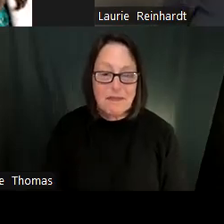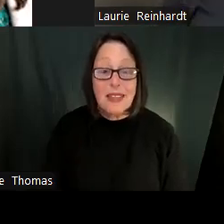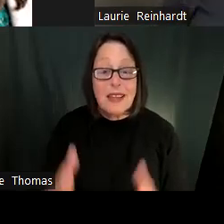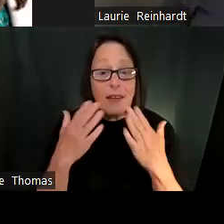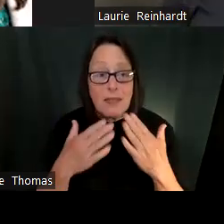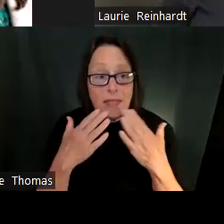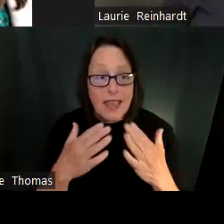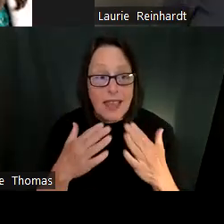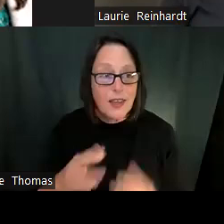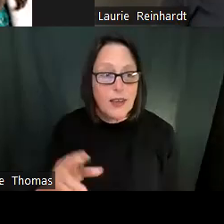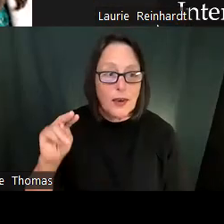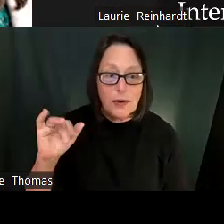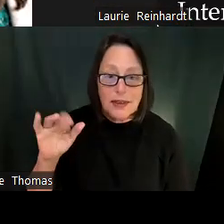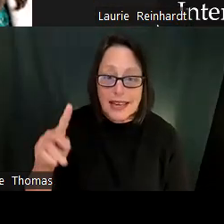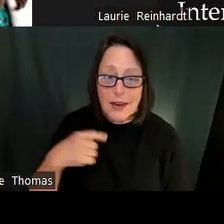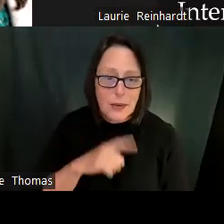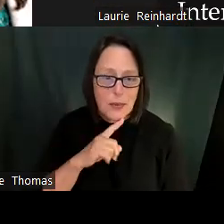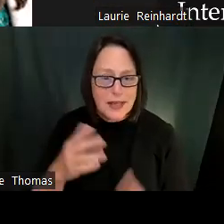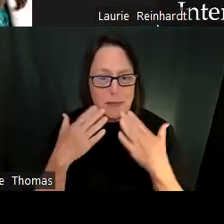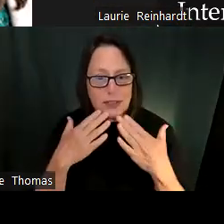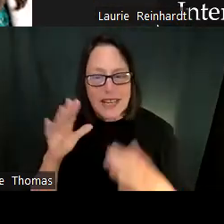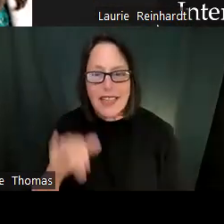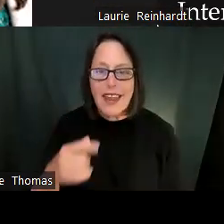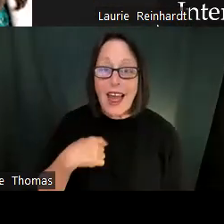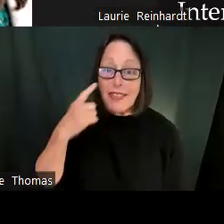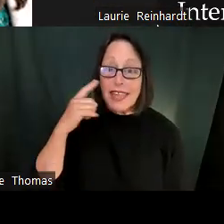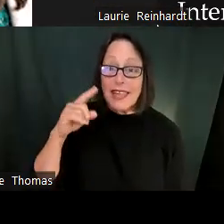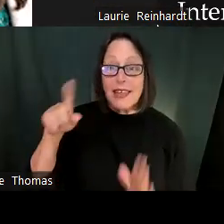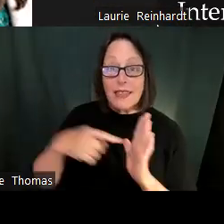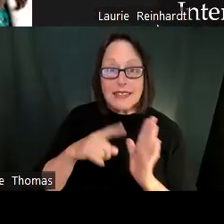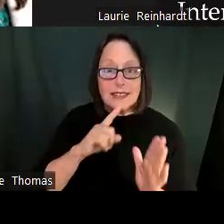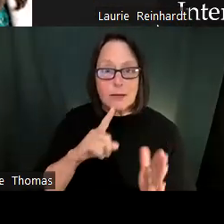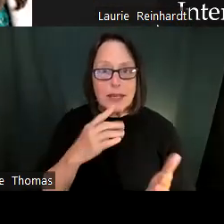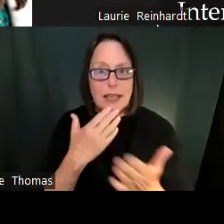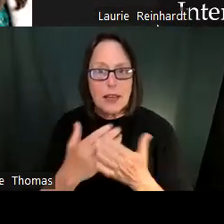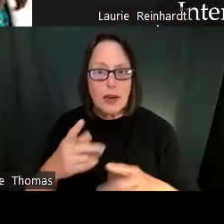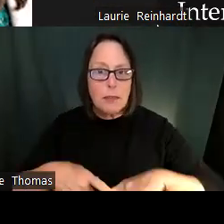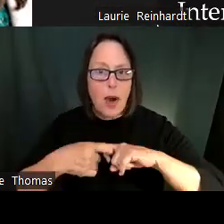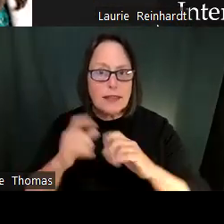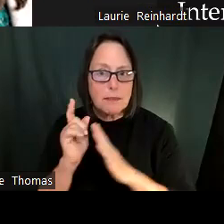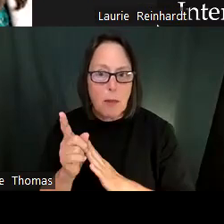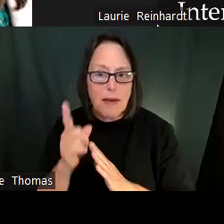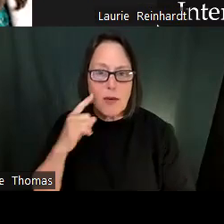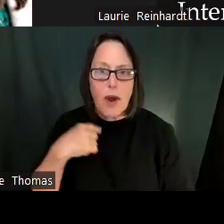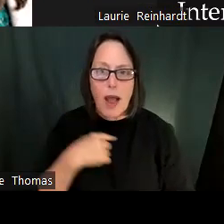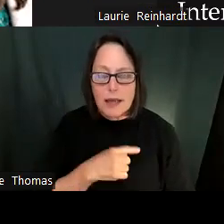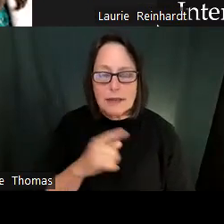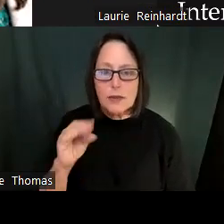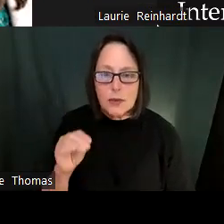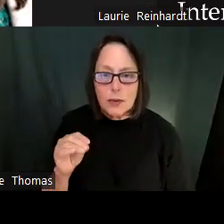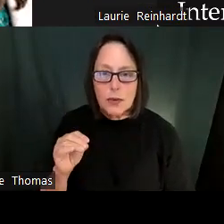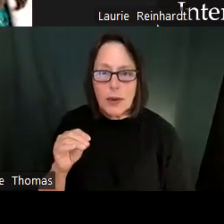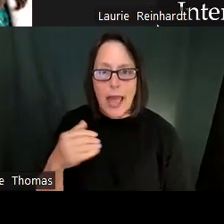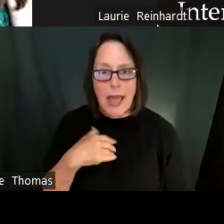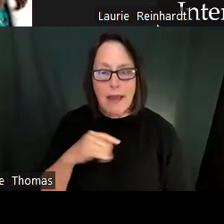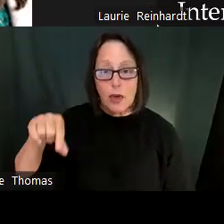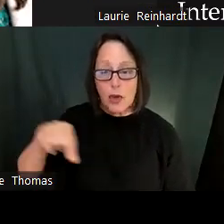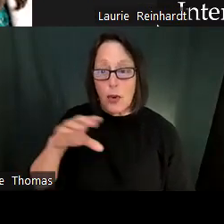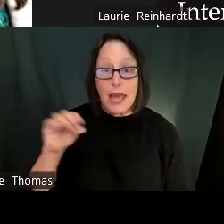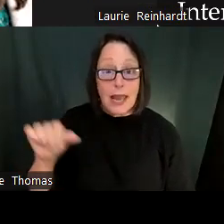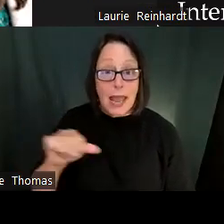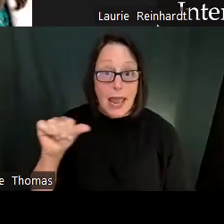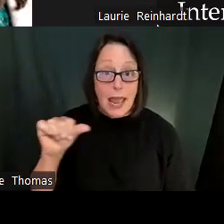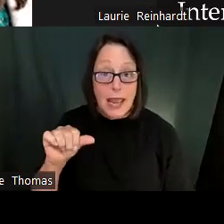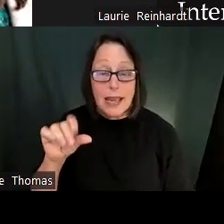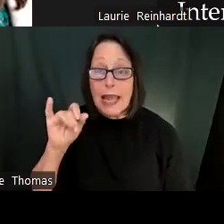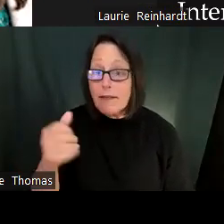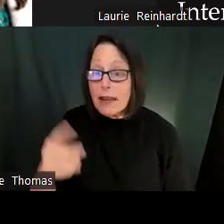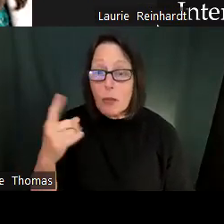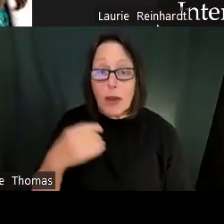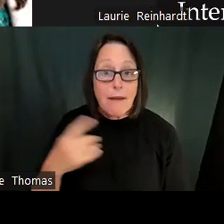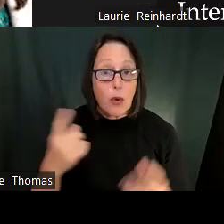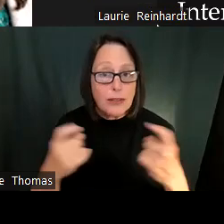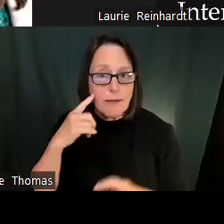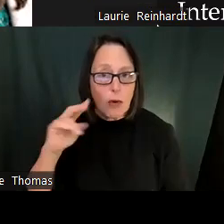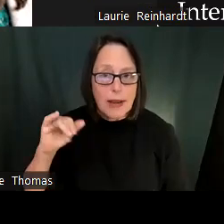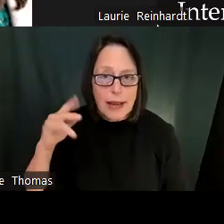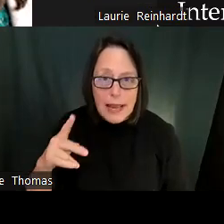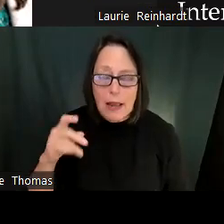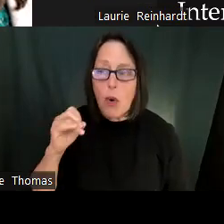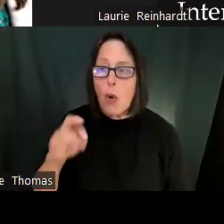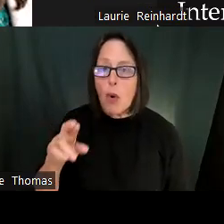So if you thought I talked about this is actually slow for me. So I hope I was fairly successful and that and yeah if you have any questions pop them in ask them if not no worries I'll be around Thanks so much all.